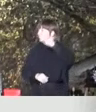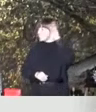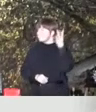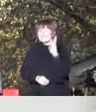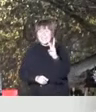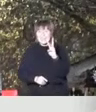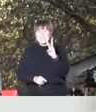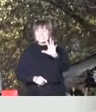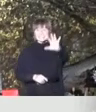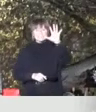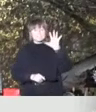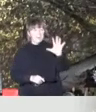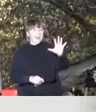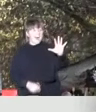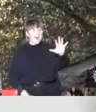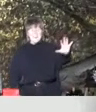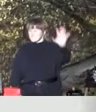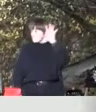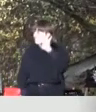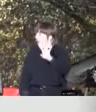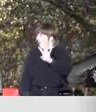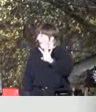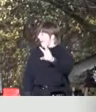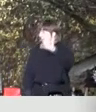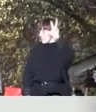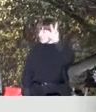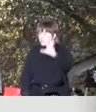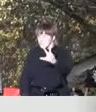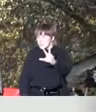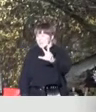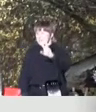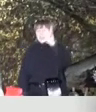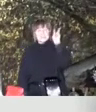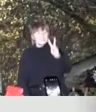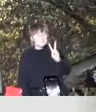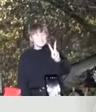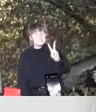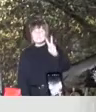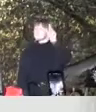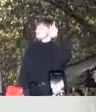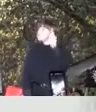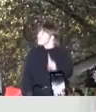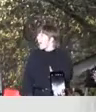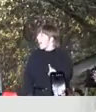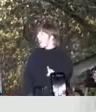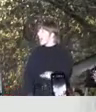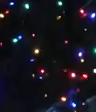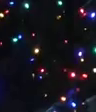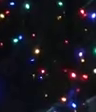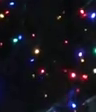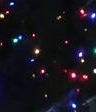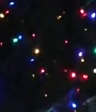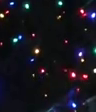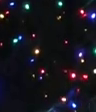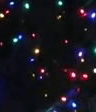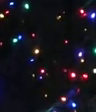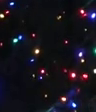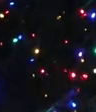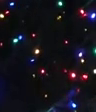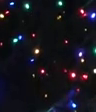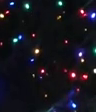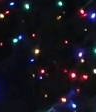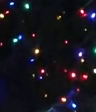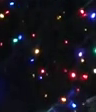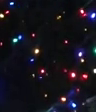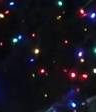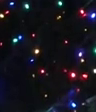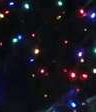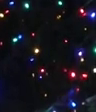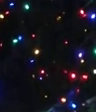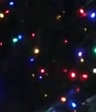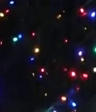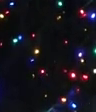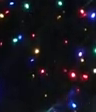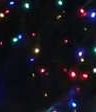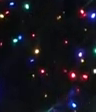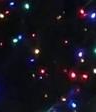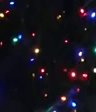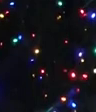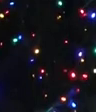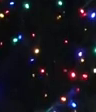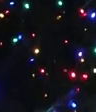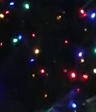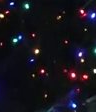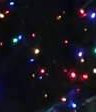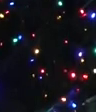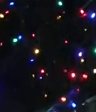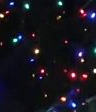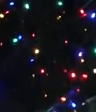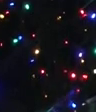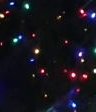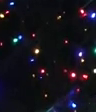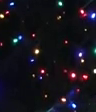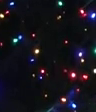NINE, EIGHT, SEVEN, SIX, FIVE,